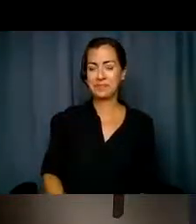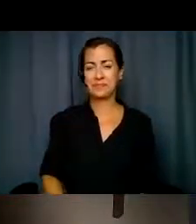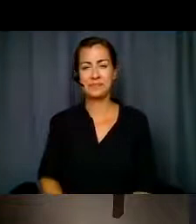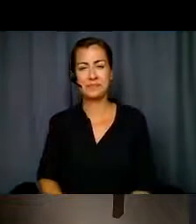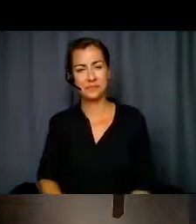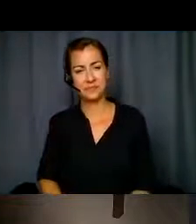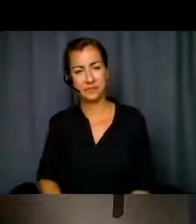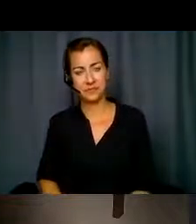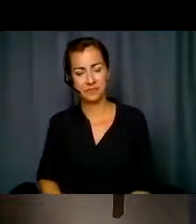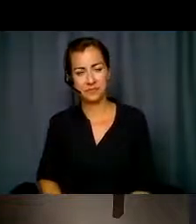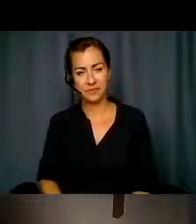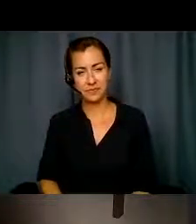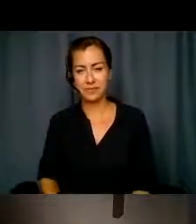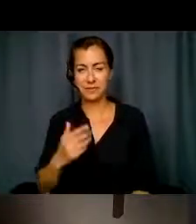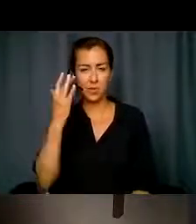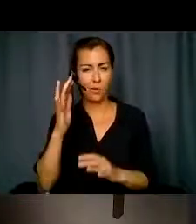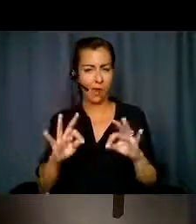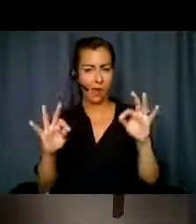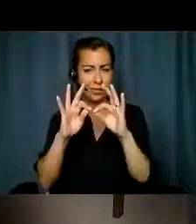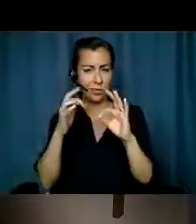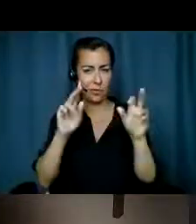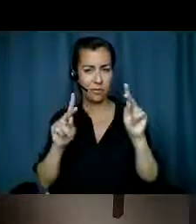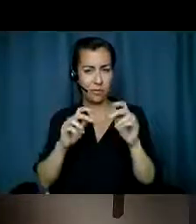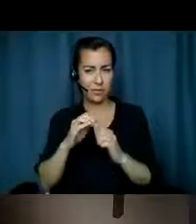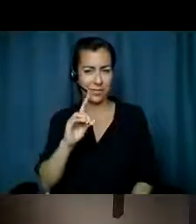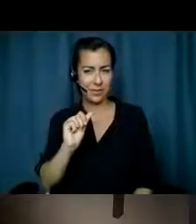which is Oregon Self Advocacy Coalition.